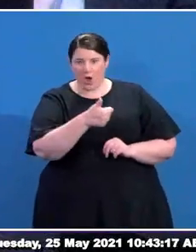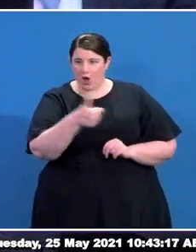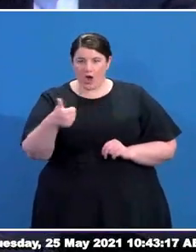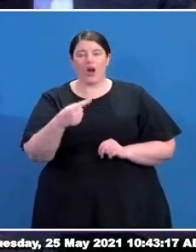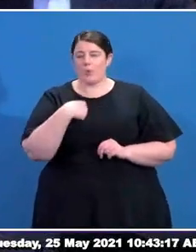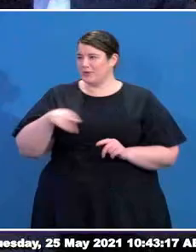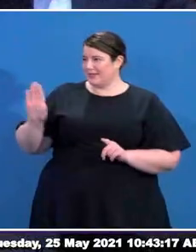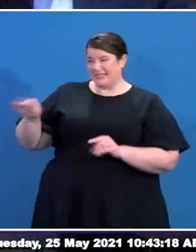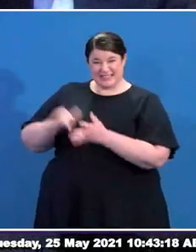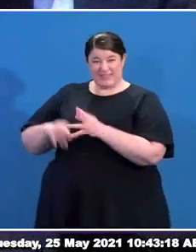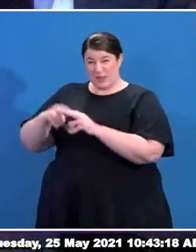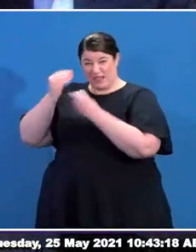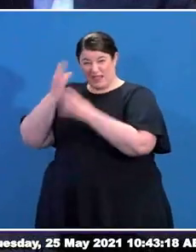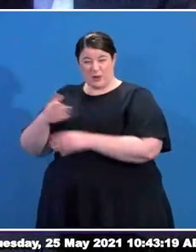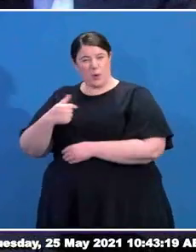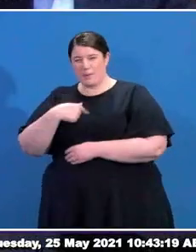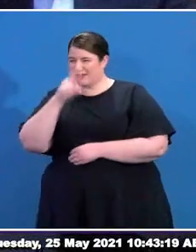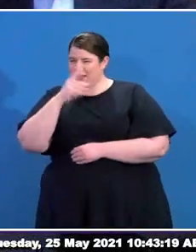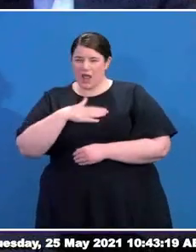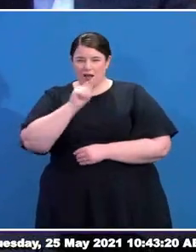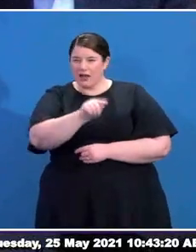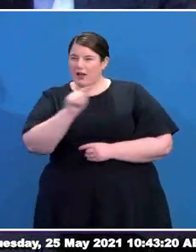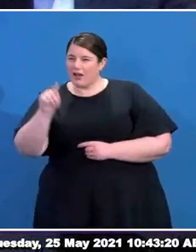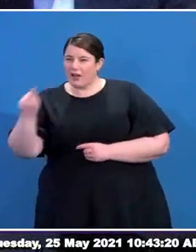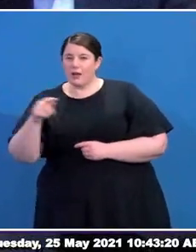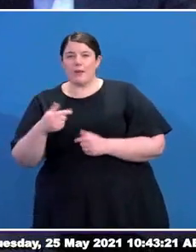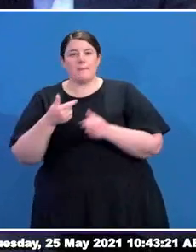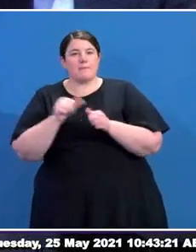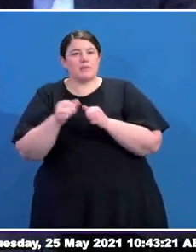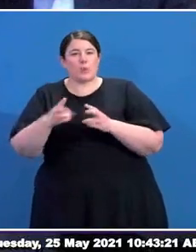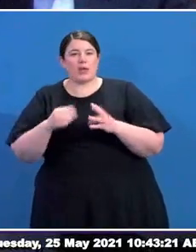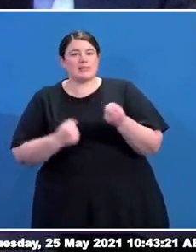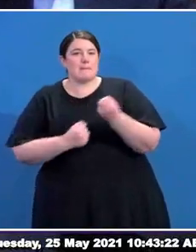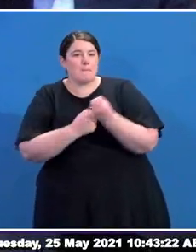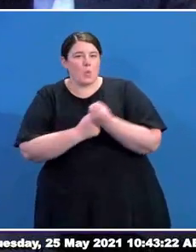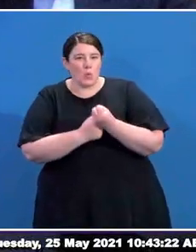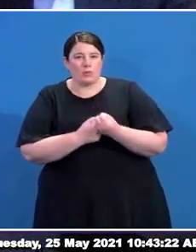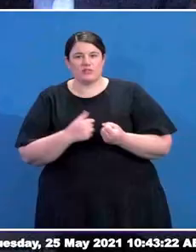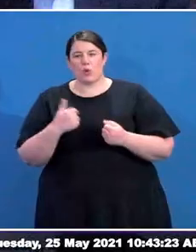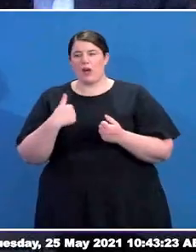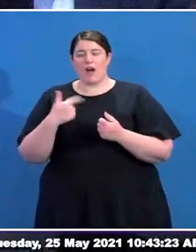I feel like if that was me, that would be my way of saying, yeah, put me with such and such.